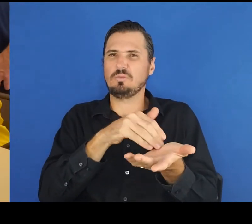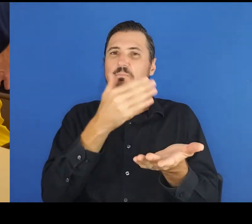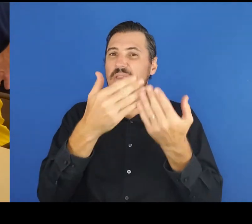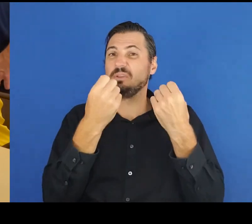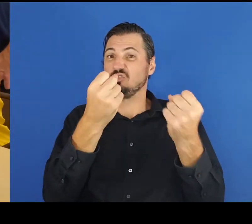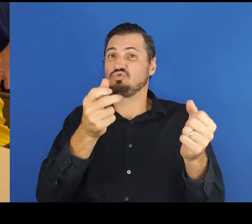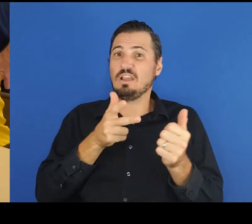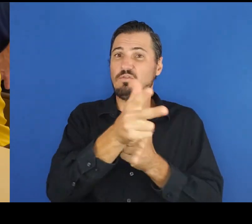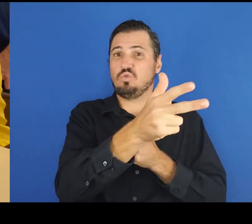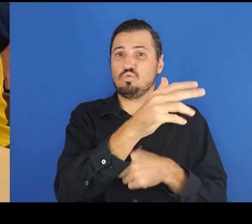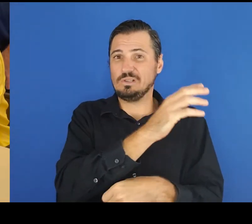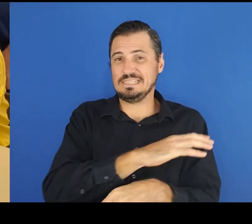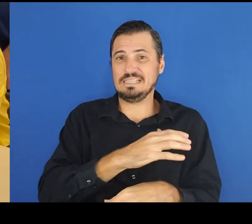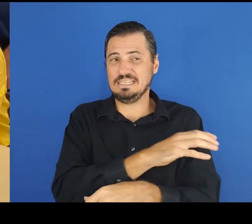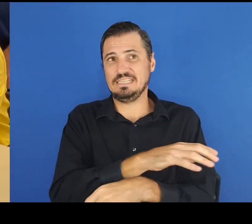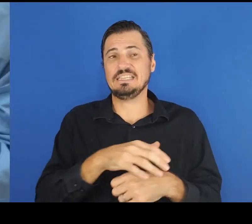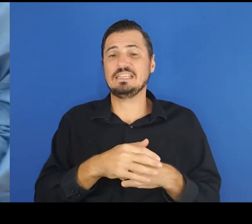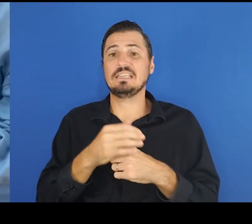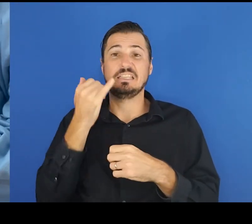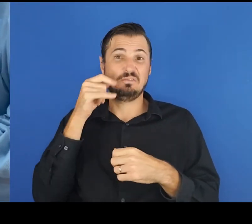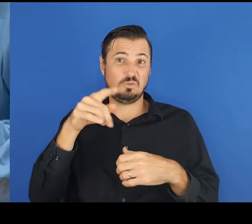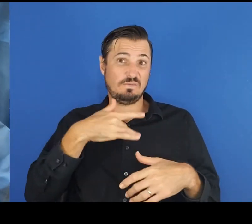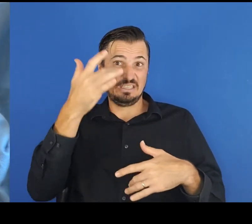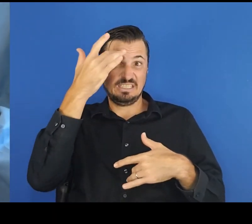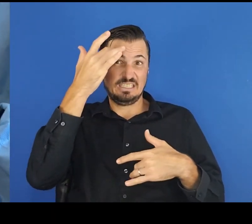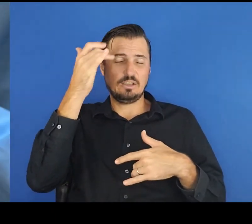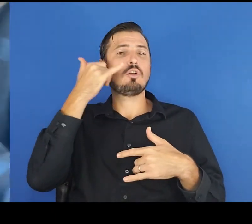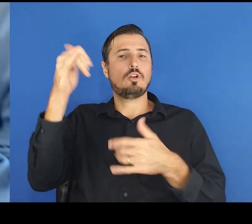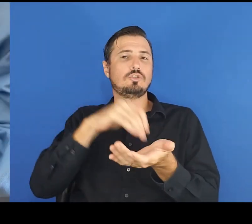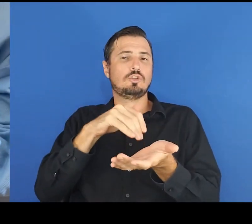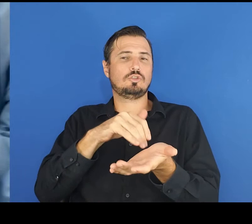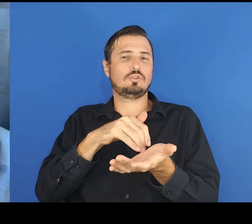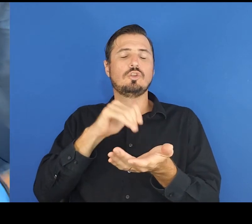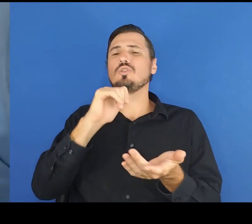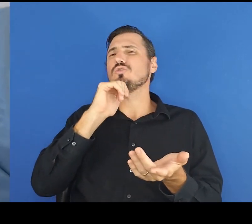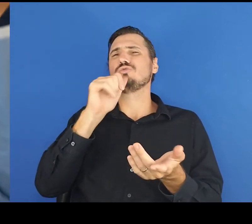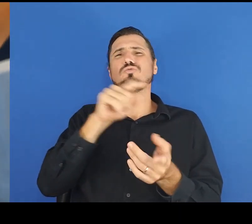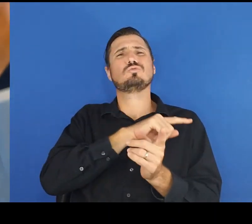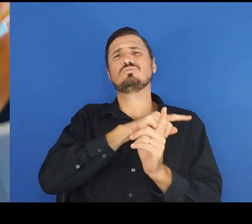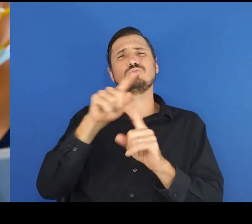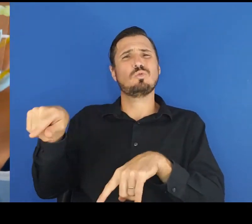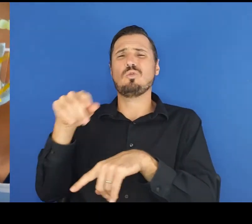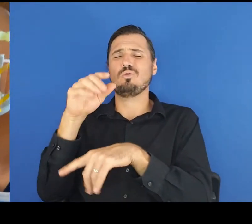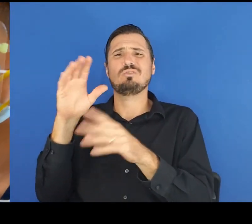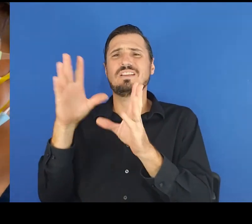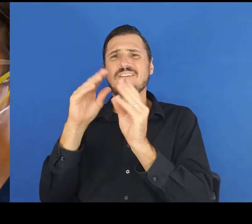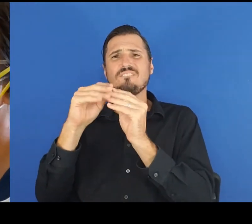contact your healthcare provider. Please do not show up to the Convention Hall clinic if you have symptoms.